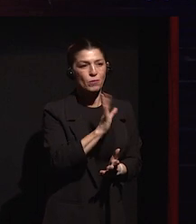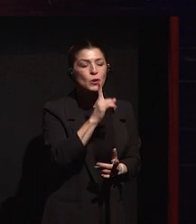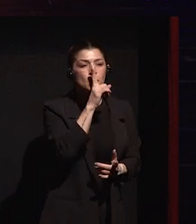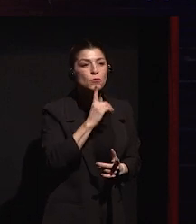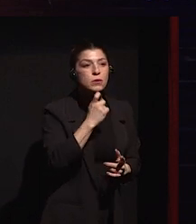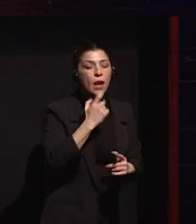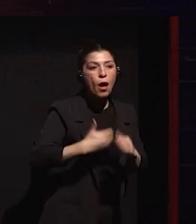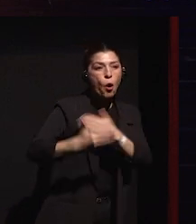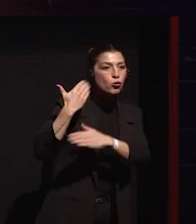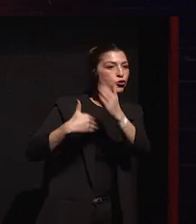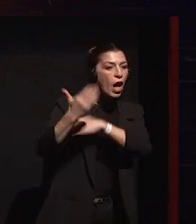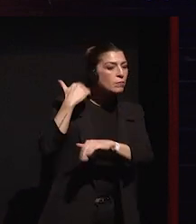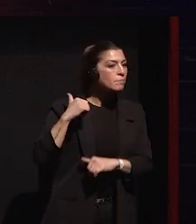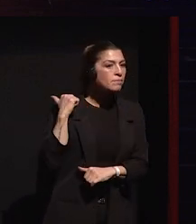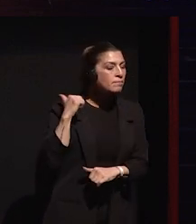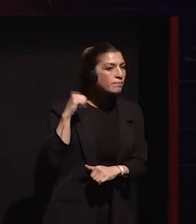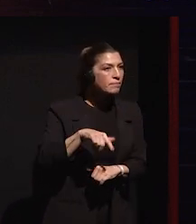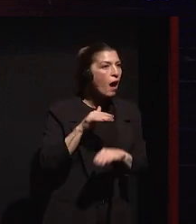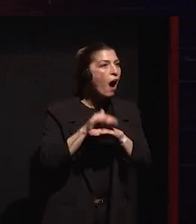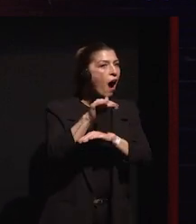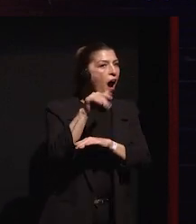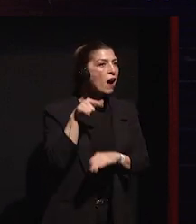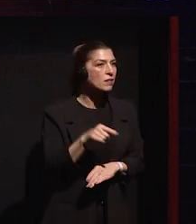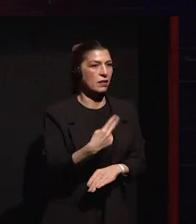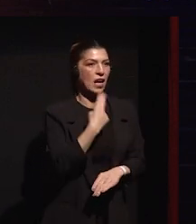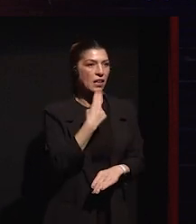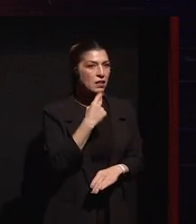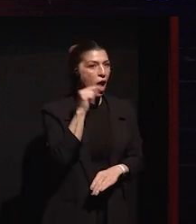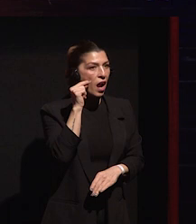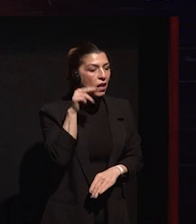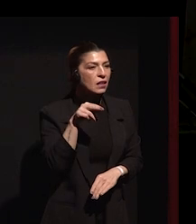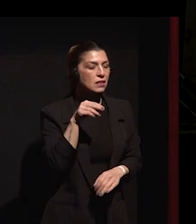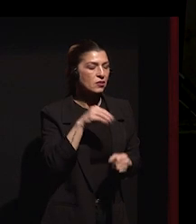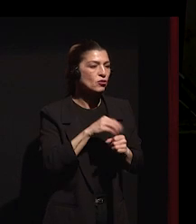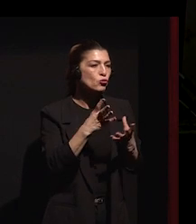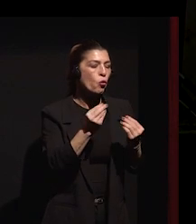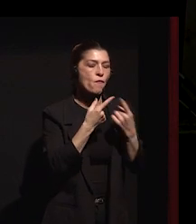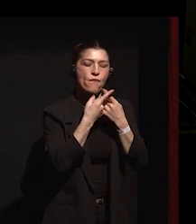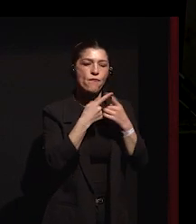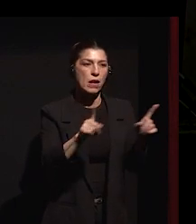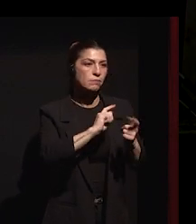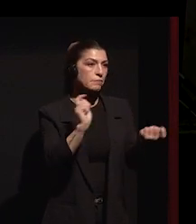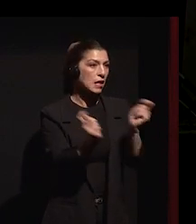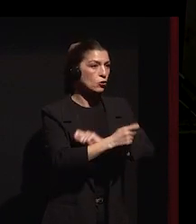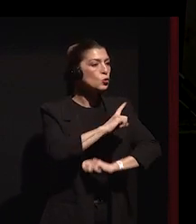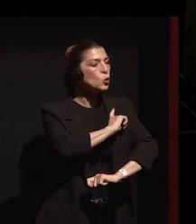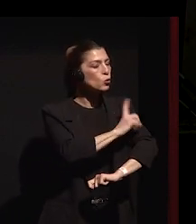life for women and men has changed hugely. In terms of power. Hugely.